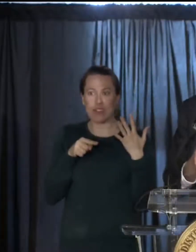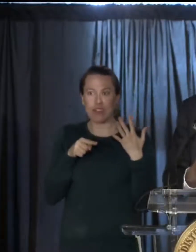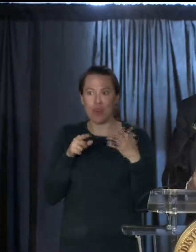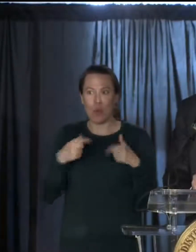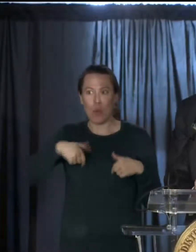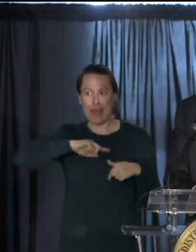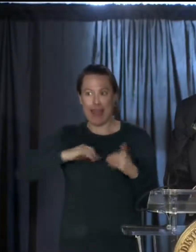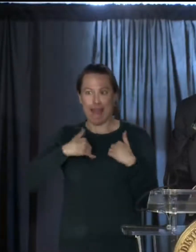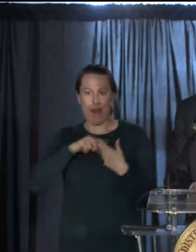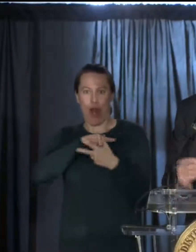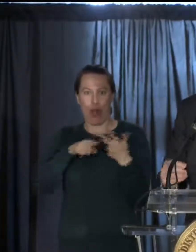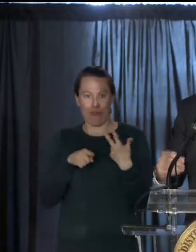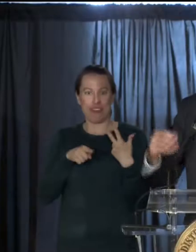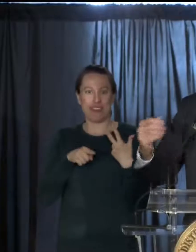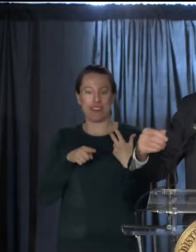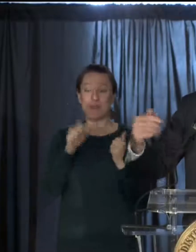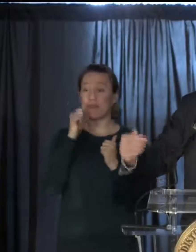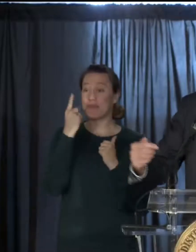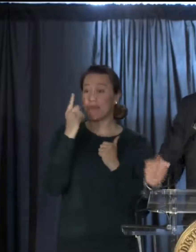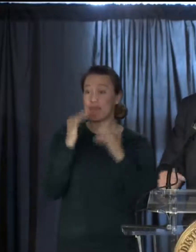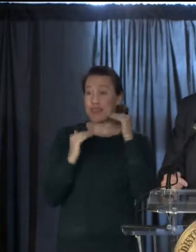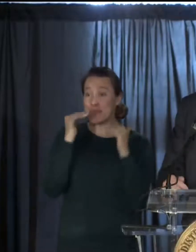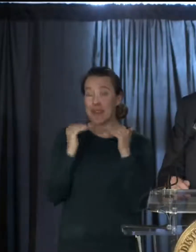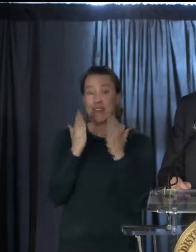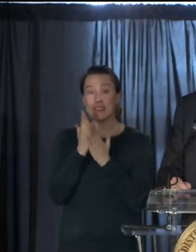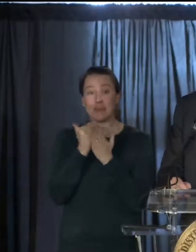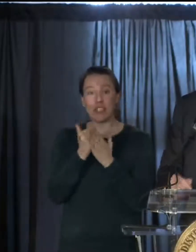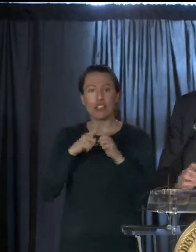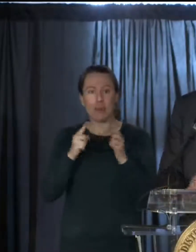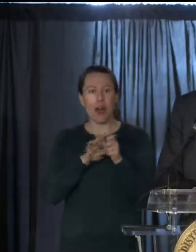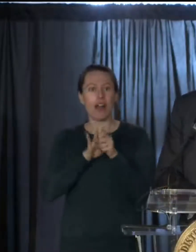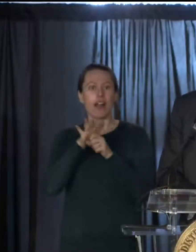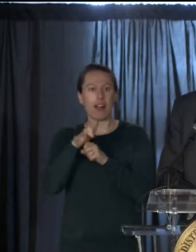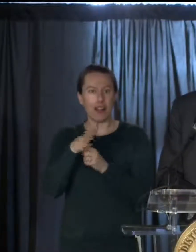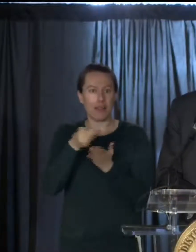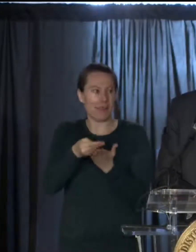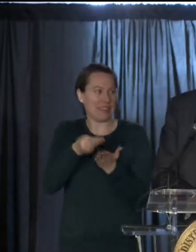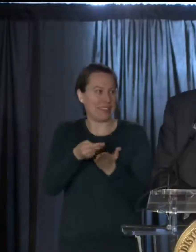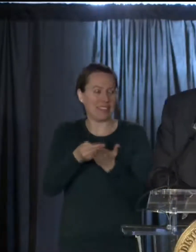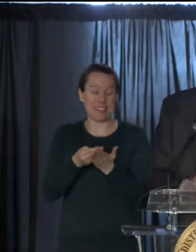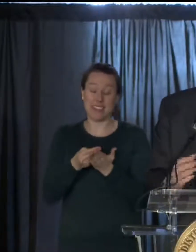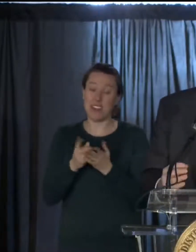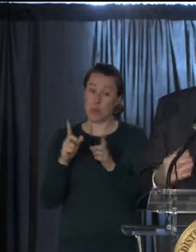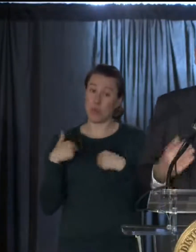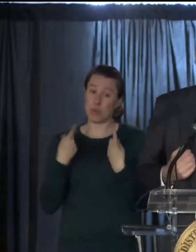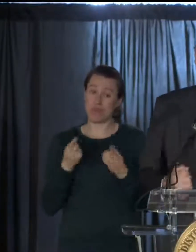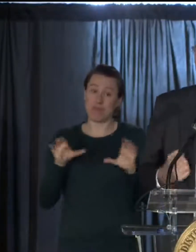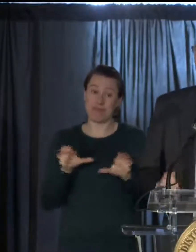NOT JUST BALANCED BUDGETS BUT SURPLUSES BUT YET WE CANNOT